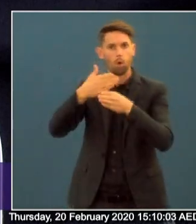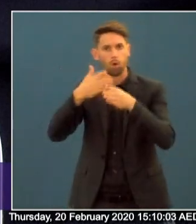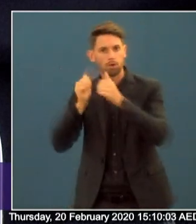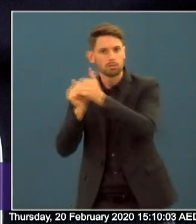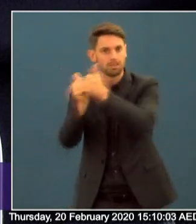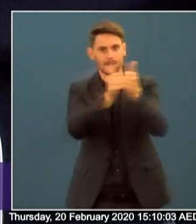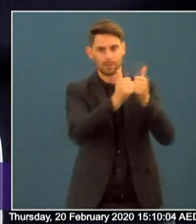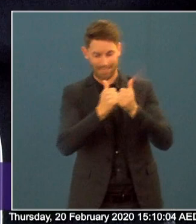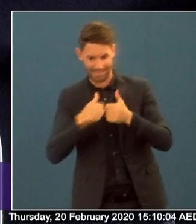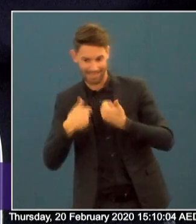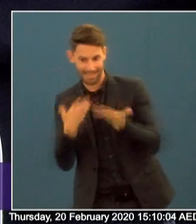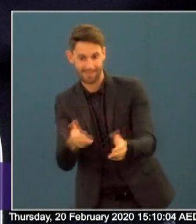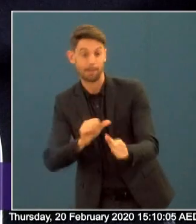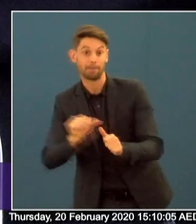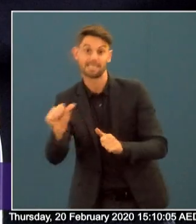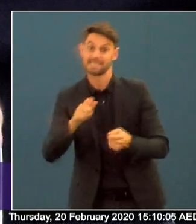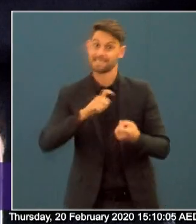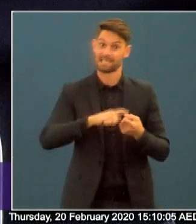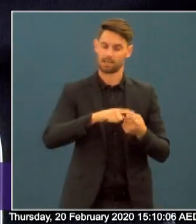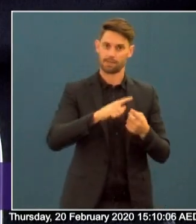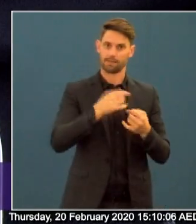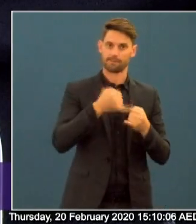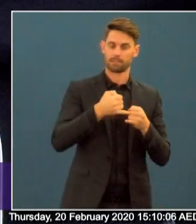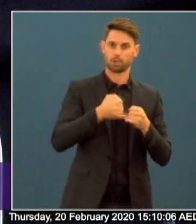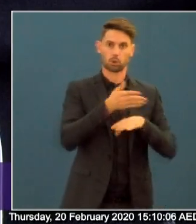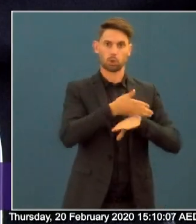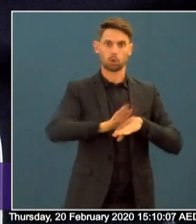And so we're still learning about how to effectively implement and embed